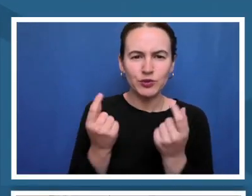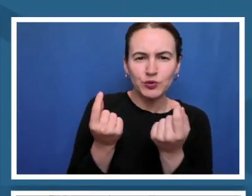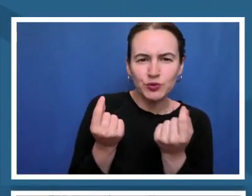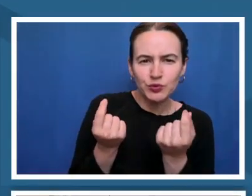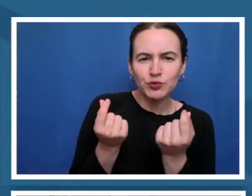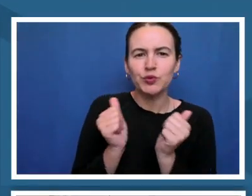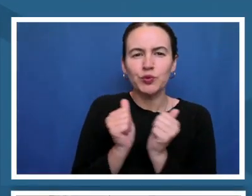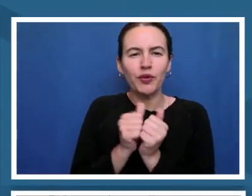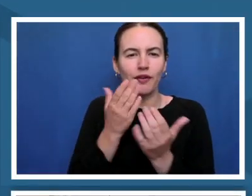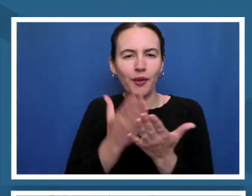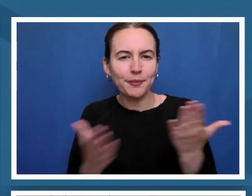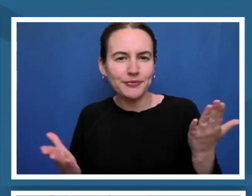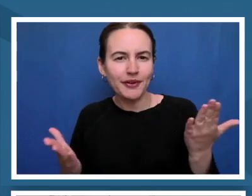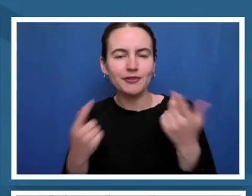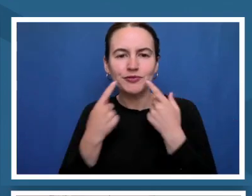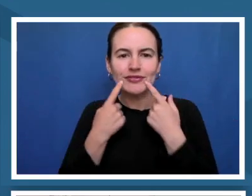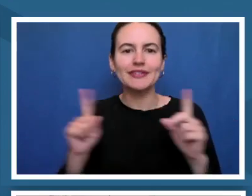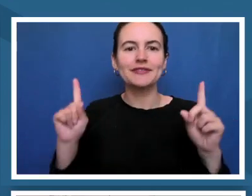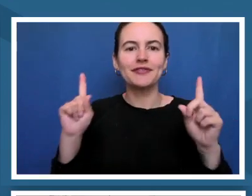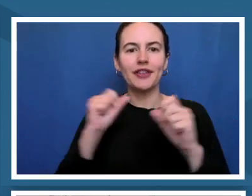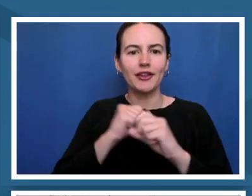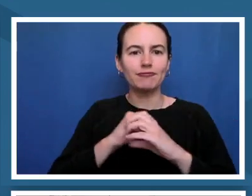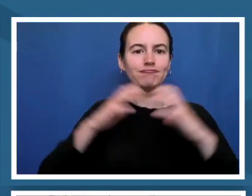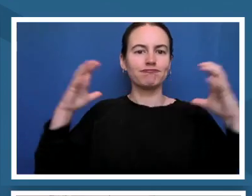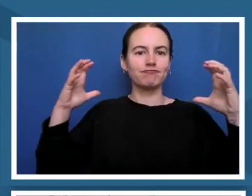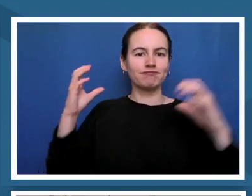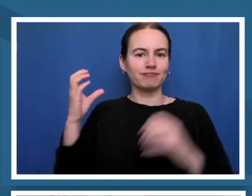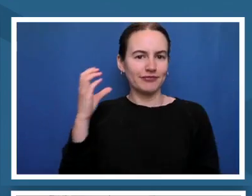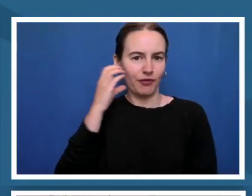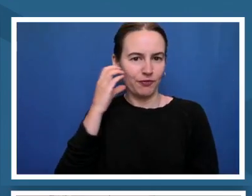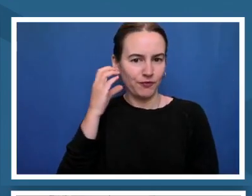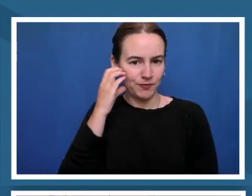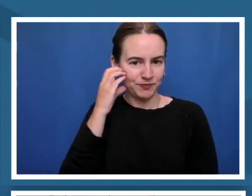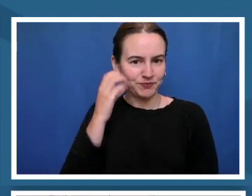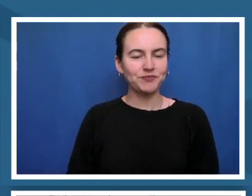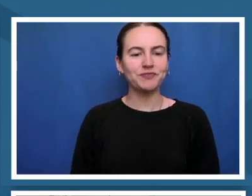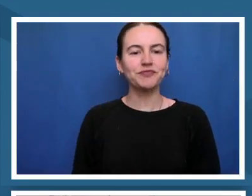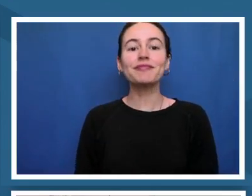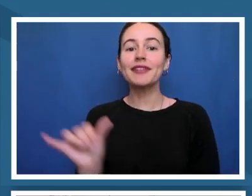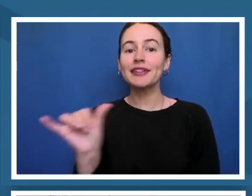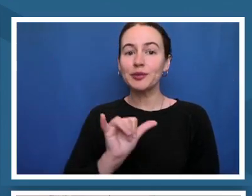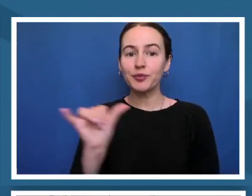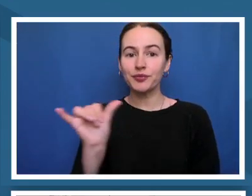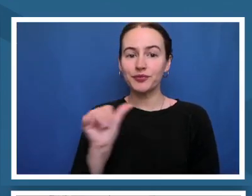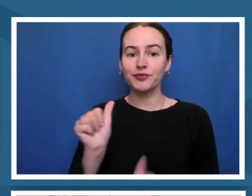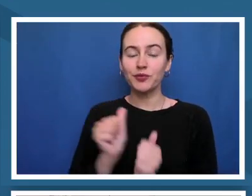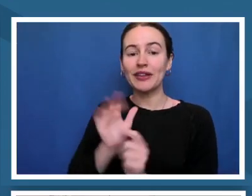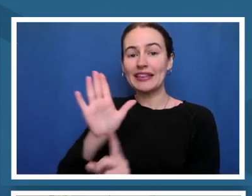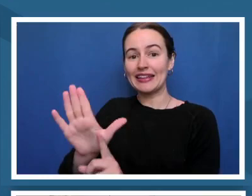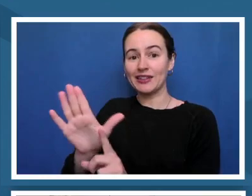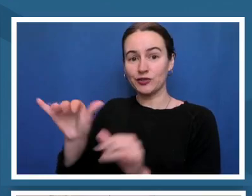these cell phones was the similarities between his routine